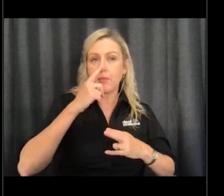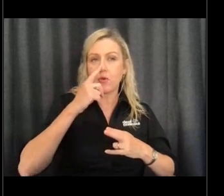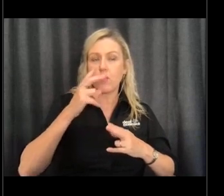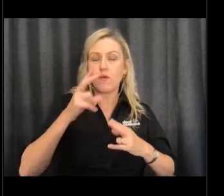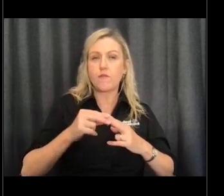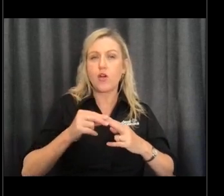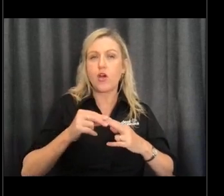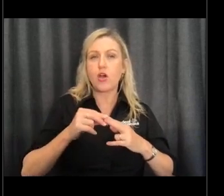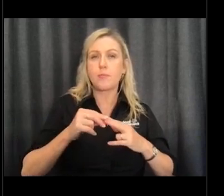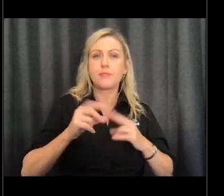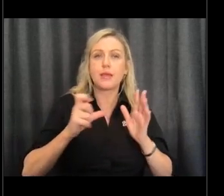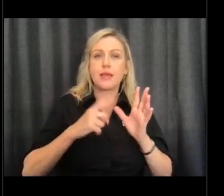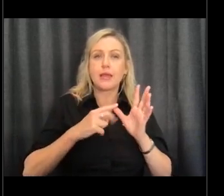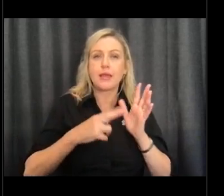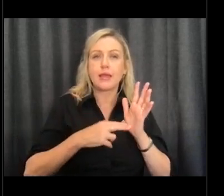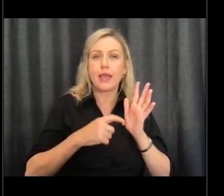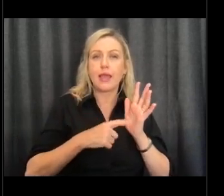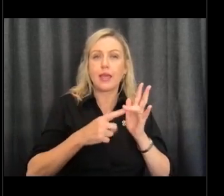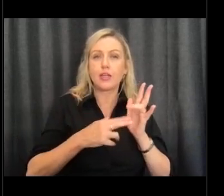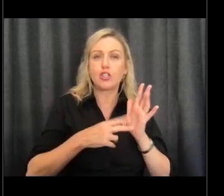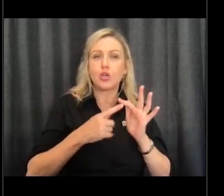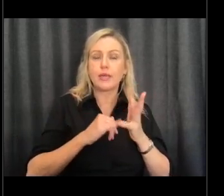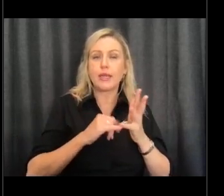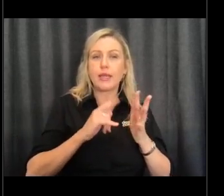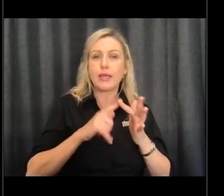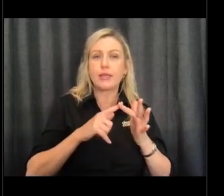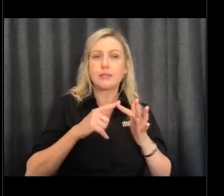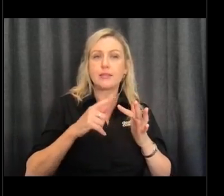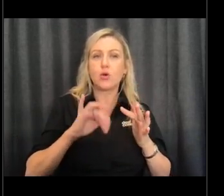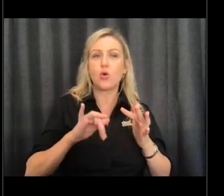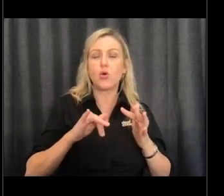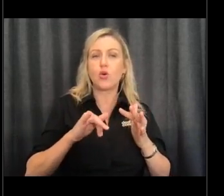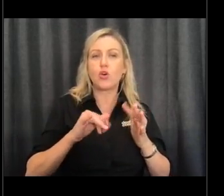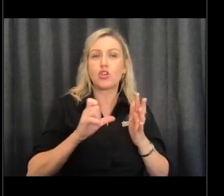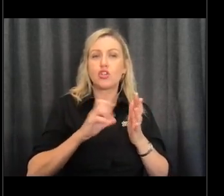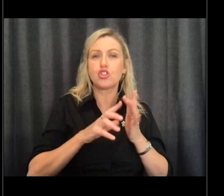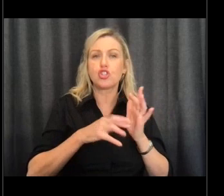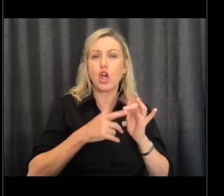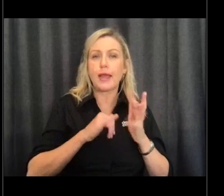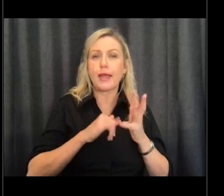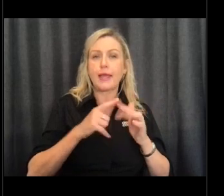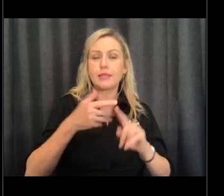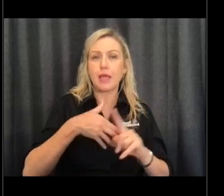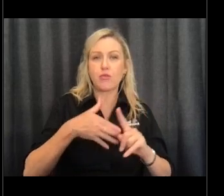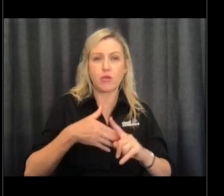backgrounds. The answer is we have interpreters. They're free.